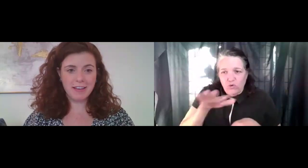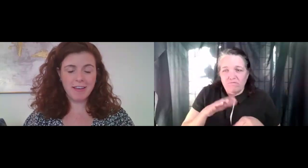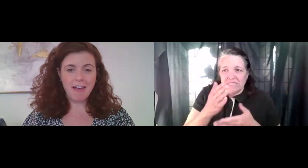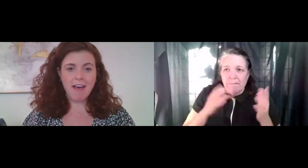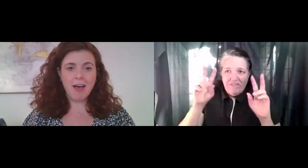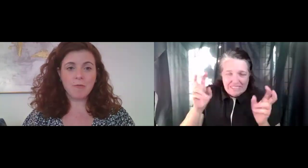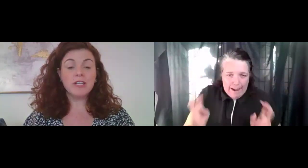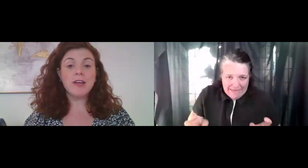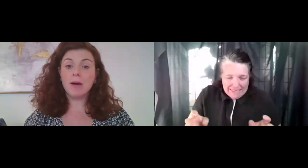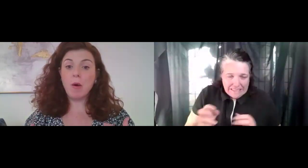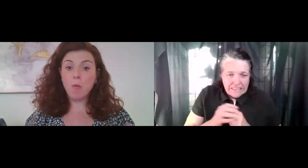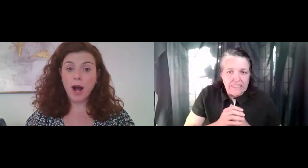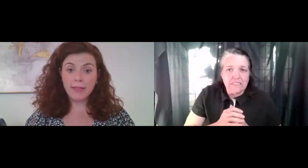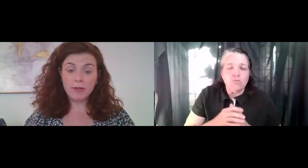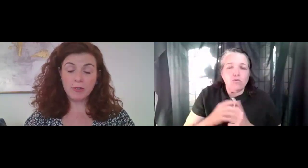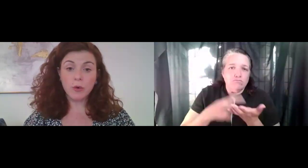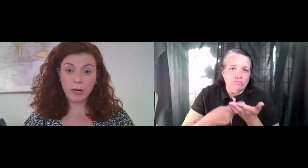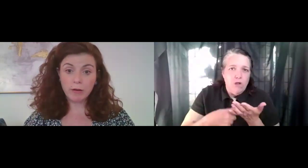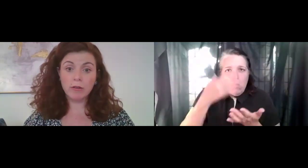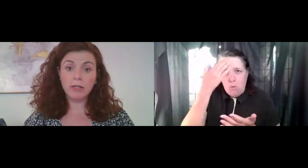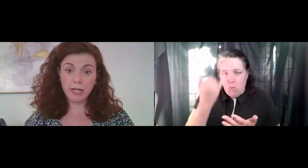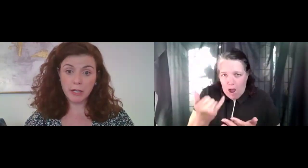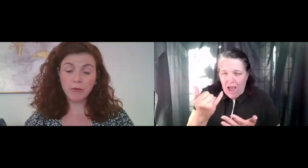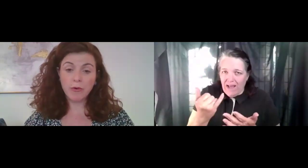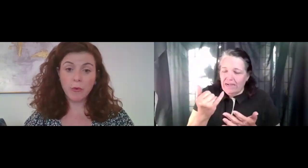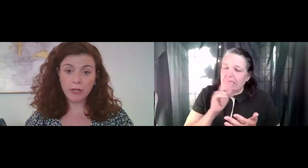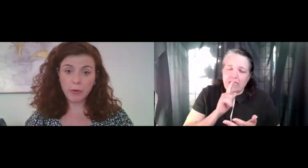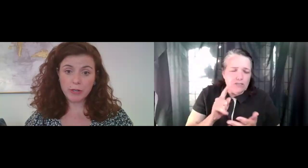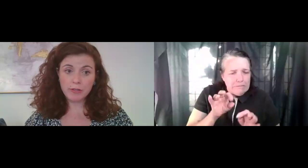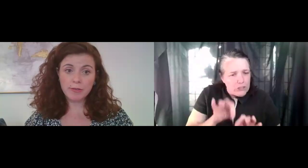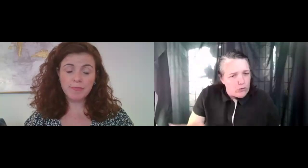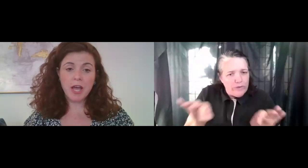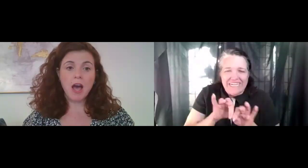talk about tonight. We're going to talk about why there is a critical need for organ donors.